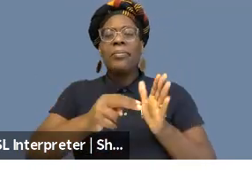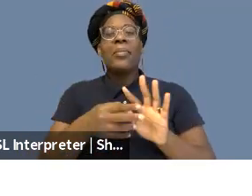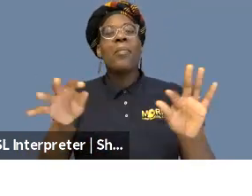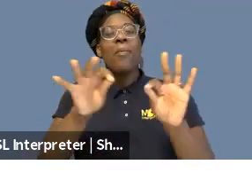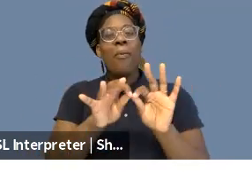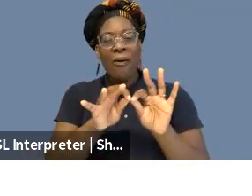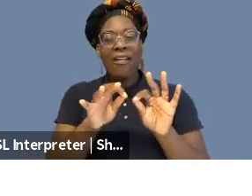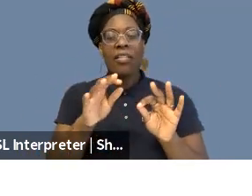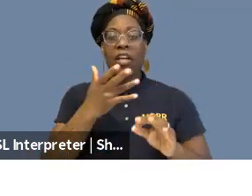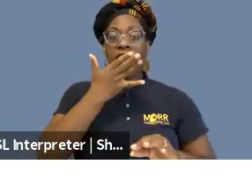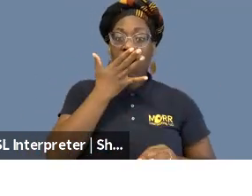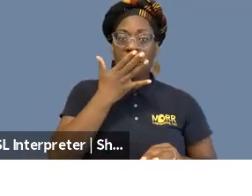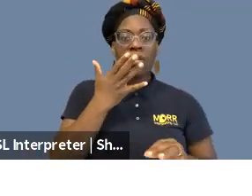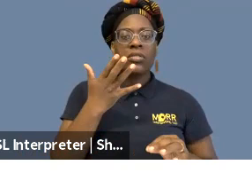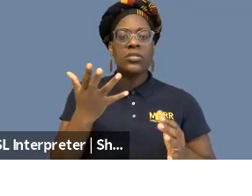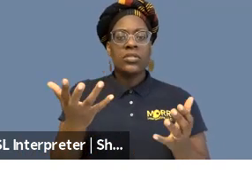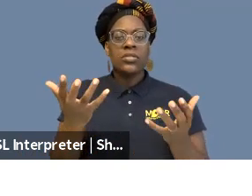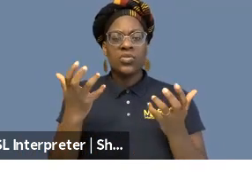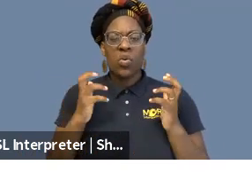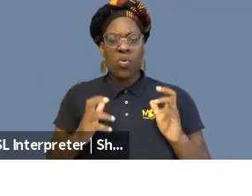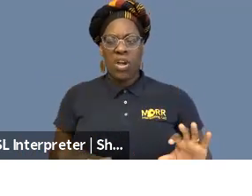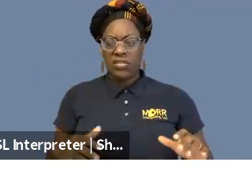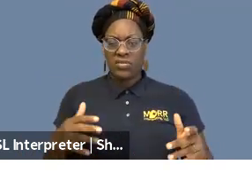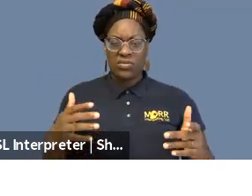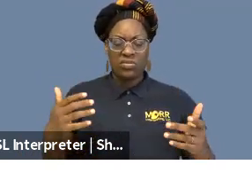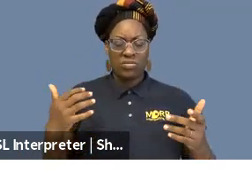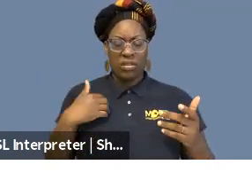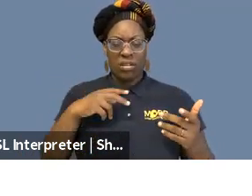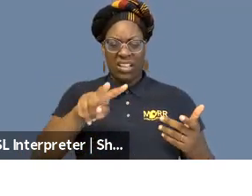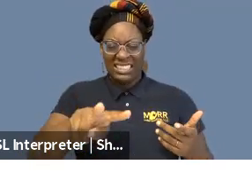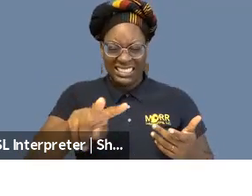Presenters often think red will draw attention, so they use it on slide